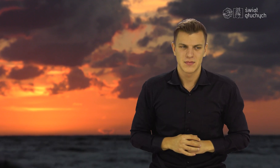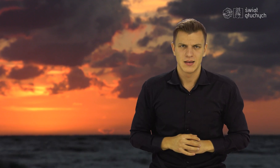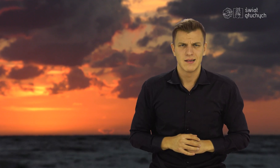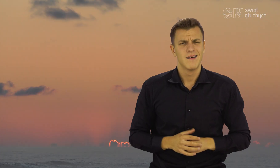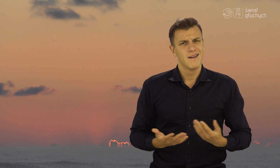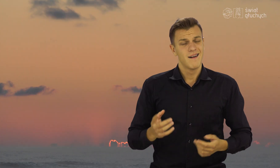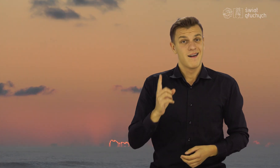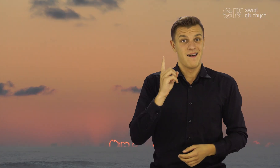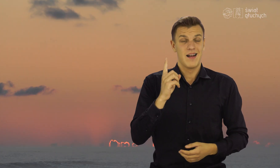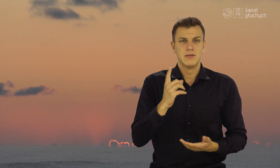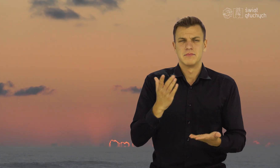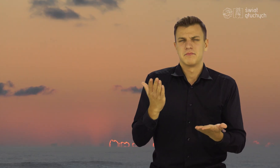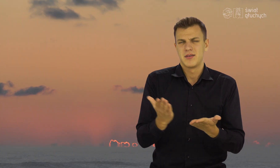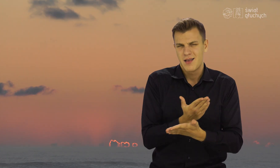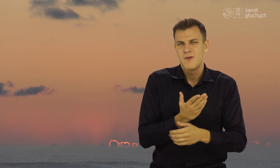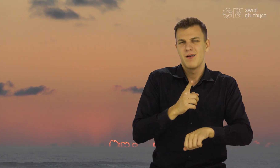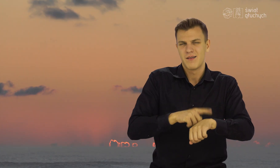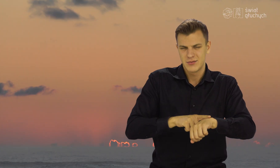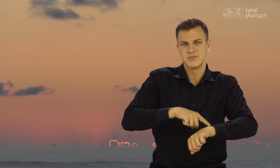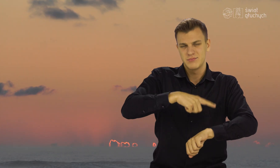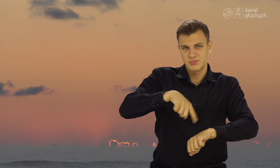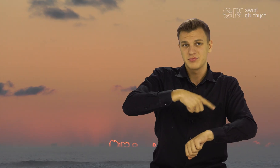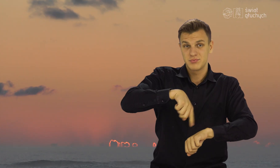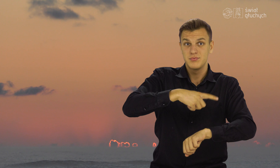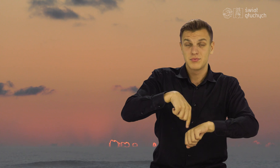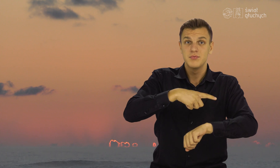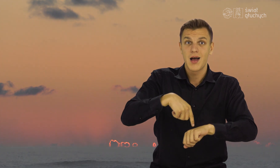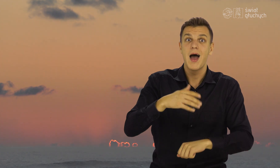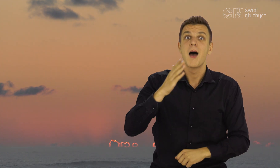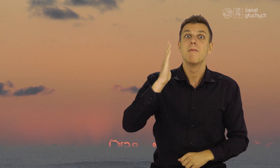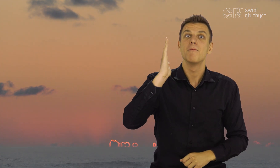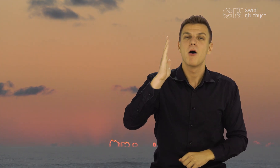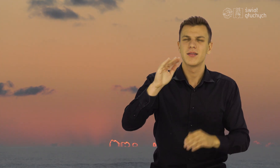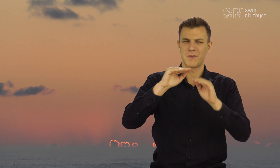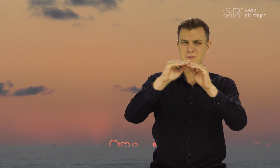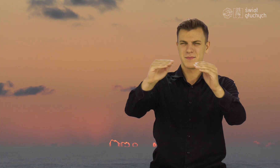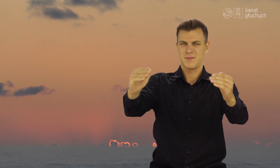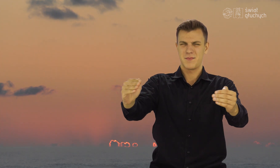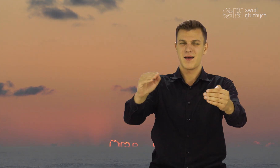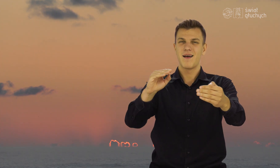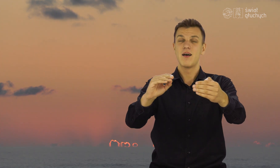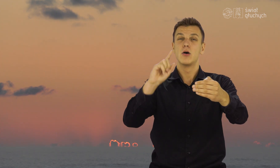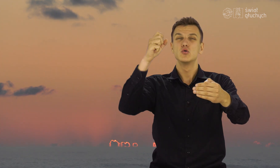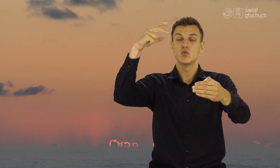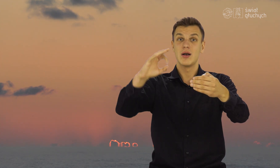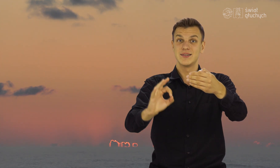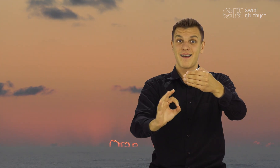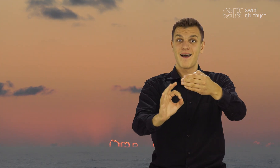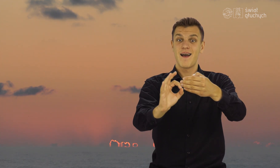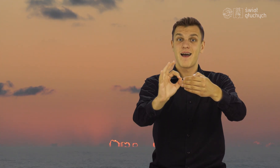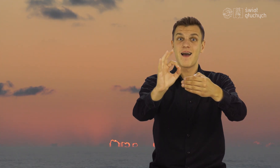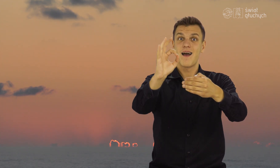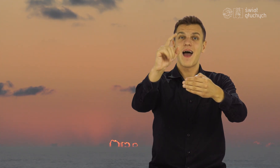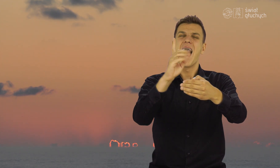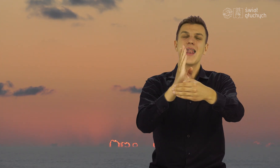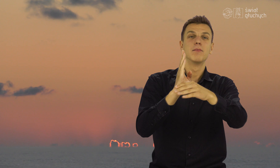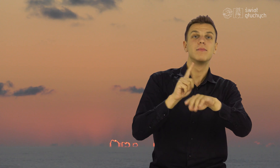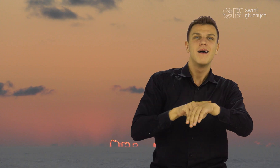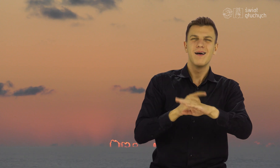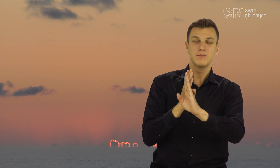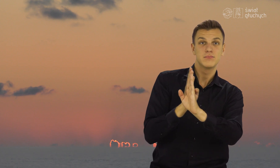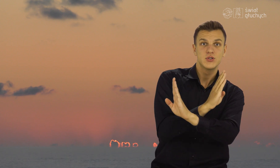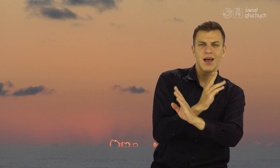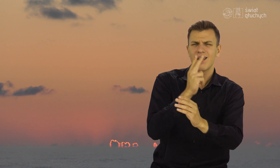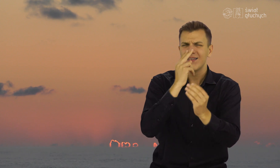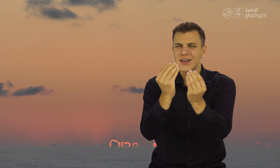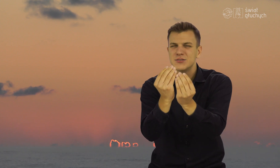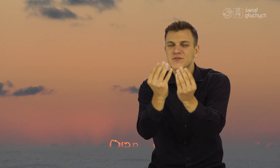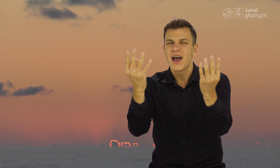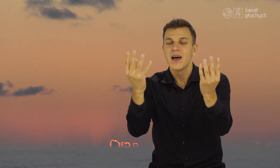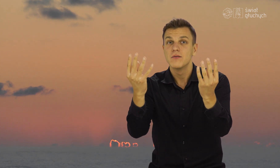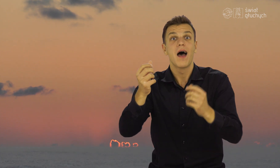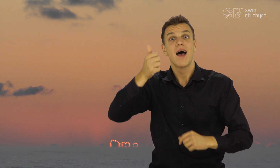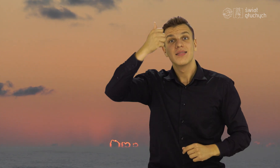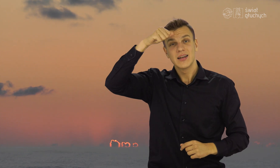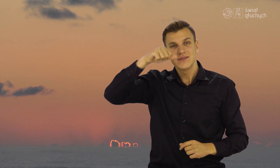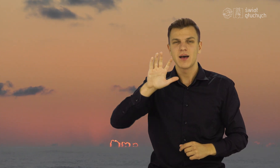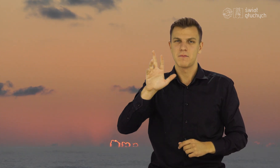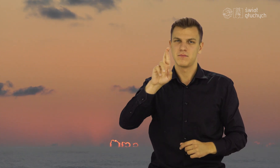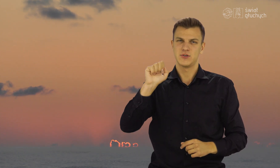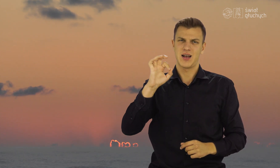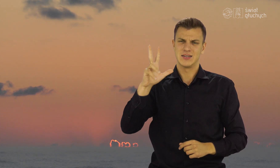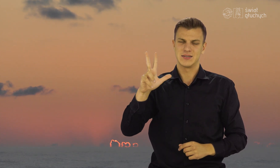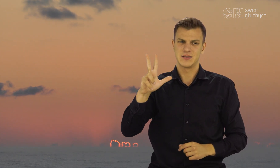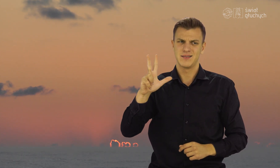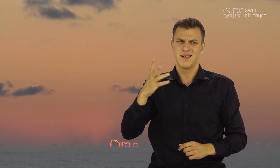In turn, before the sun rises, we see its dawn.